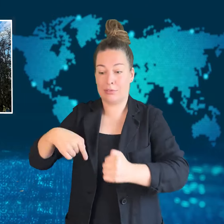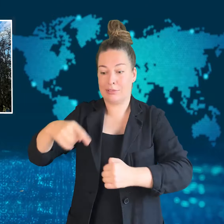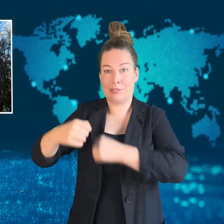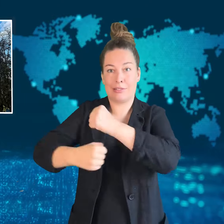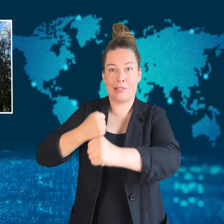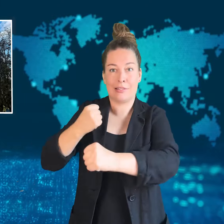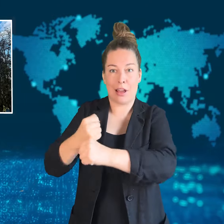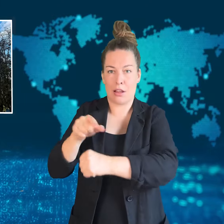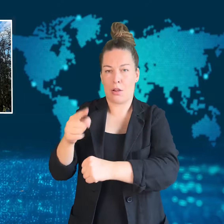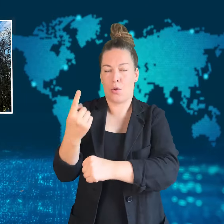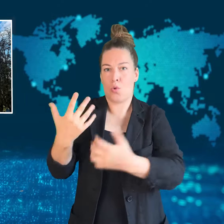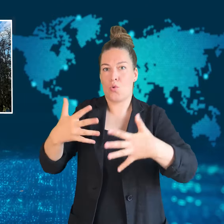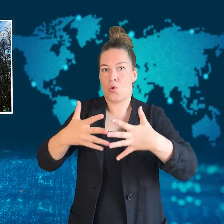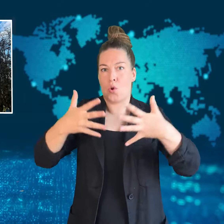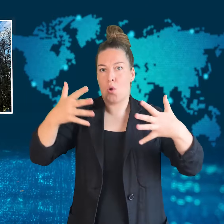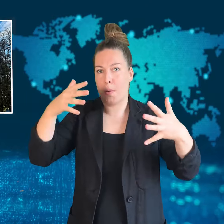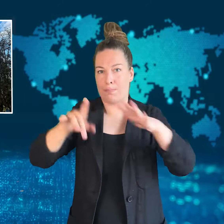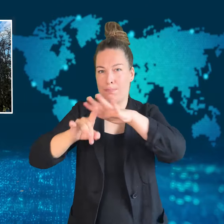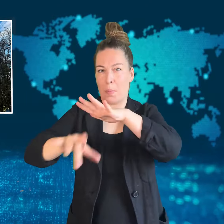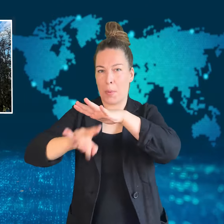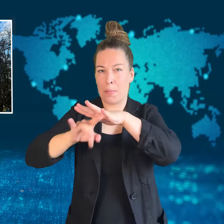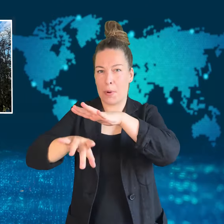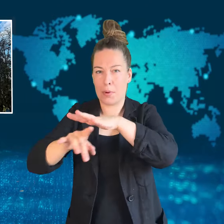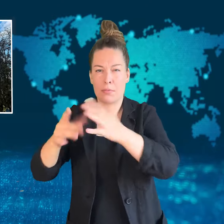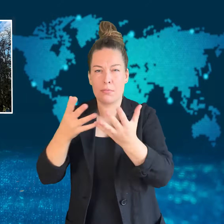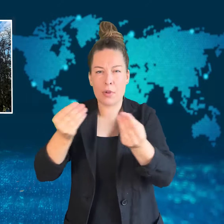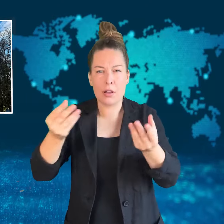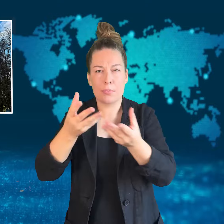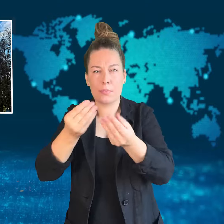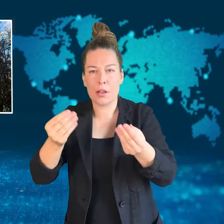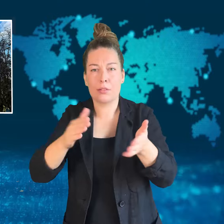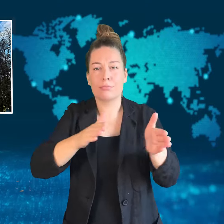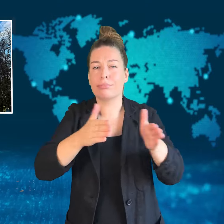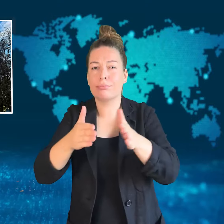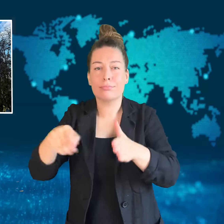but it has been recorded as the war's deadliest attack this year.